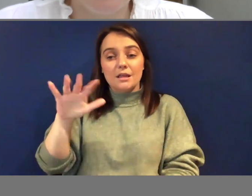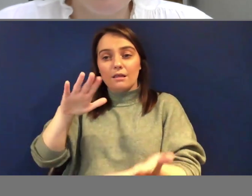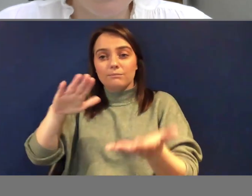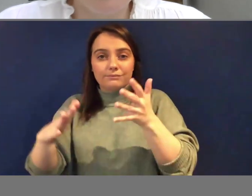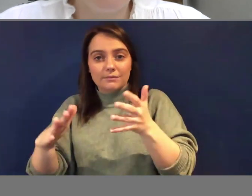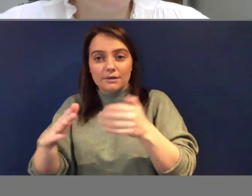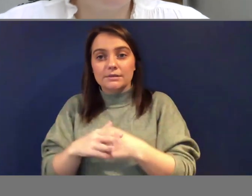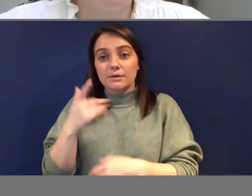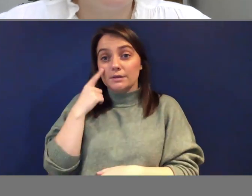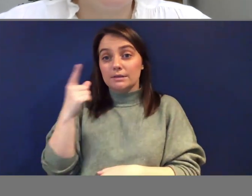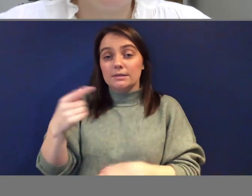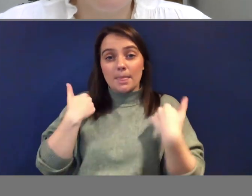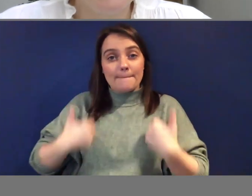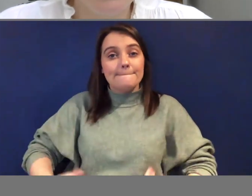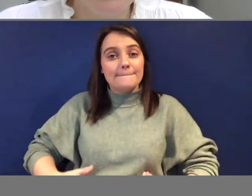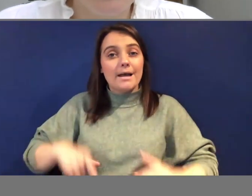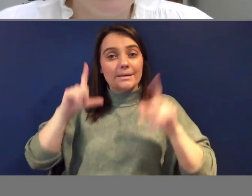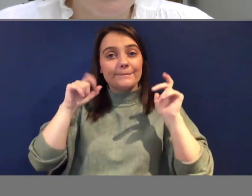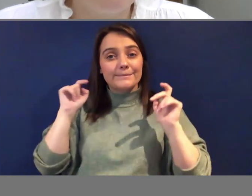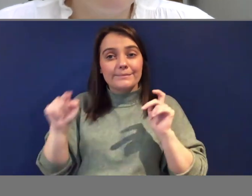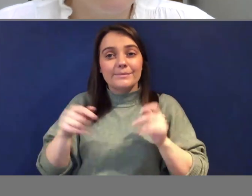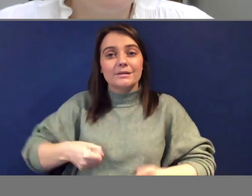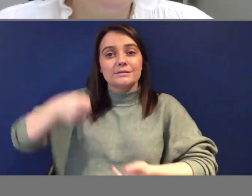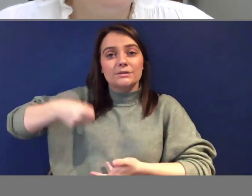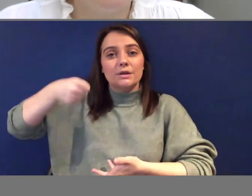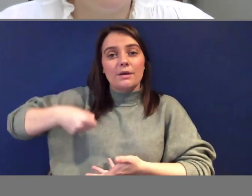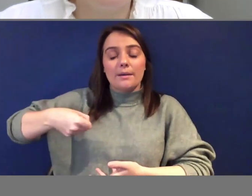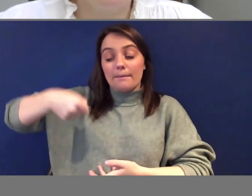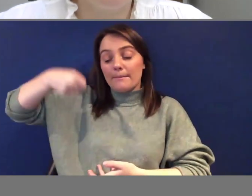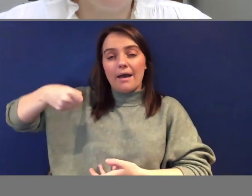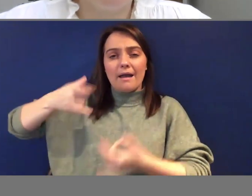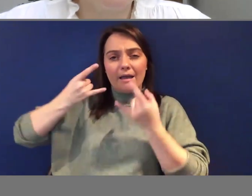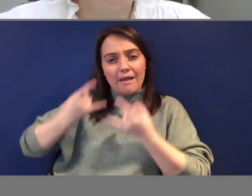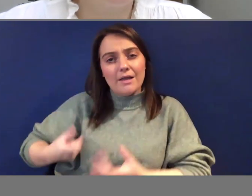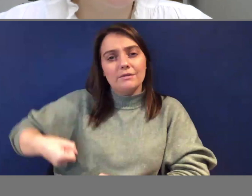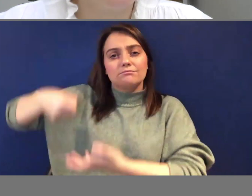shows a man coming up a Subway Stairs carrying a heavy bag and if you could imagine in Rush